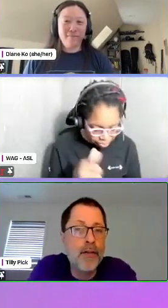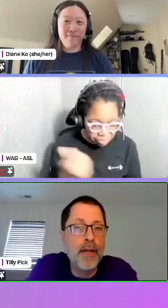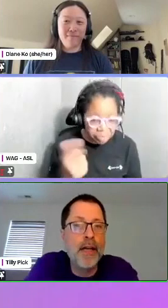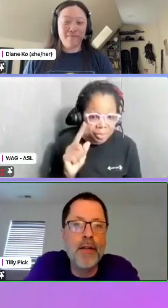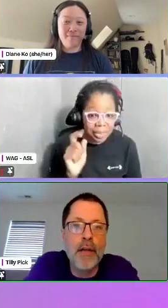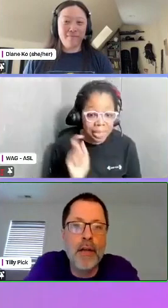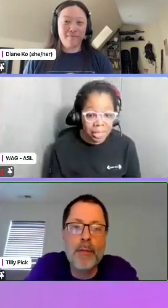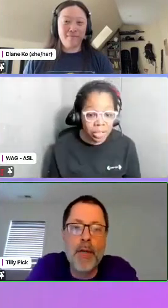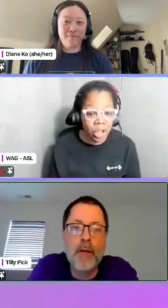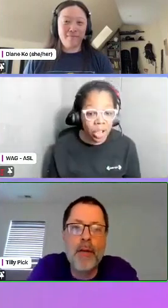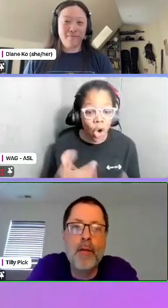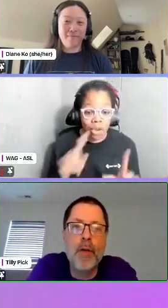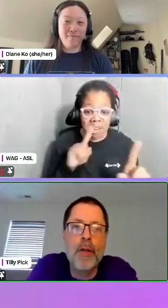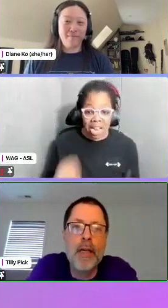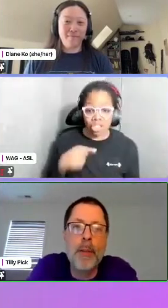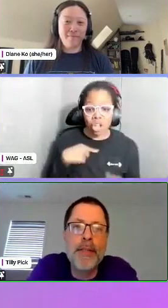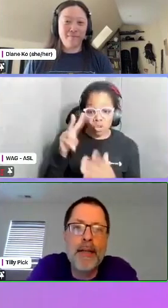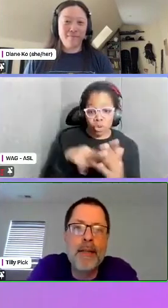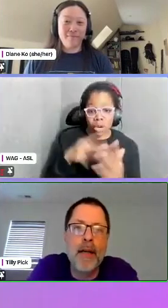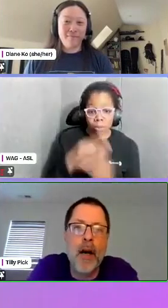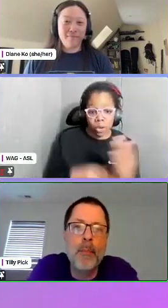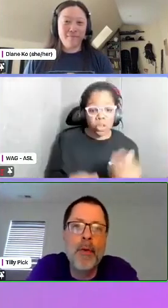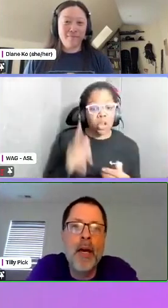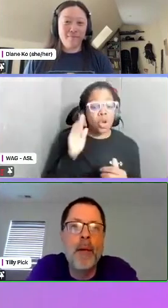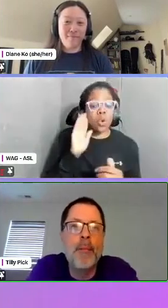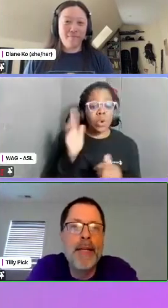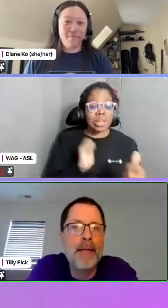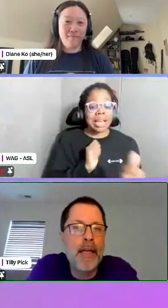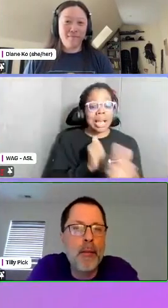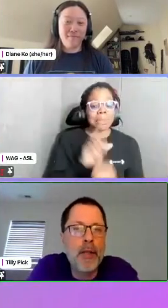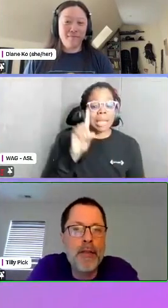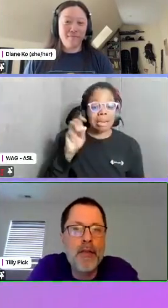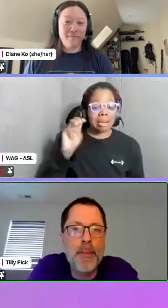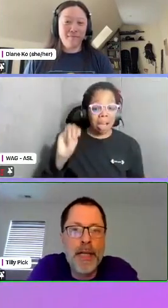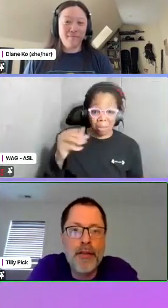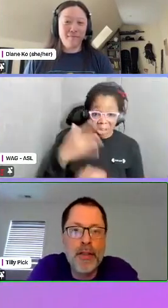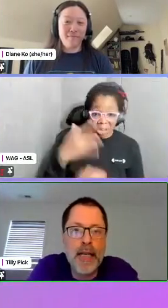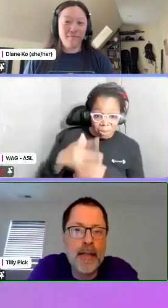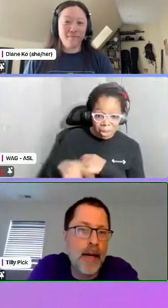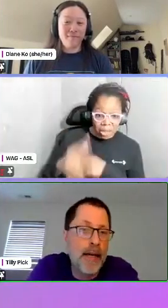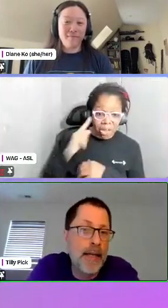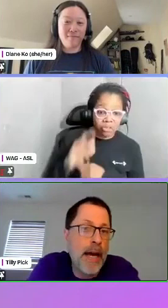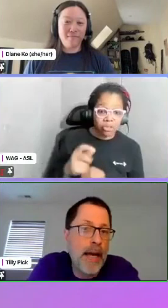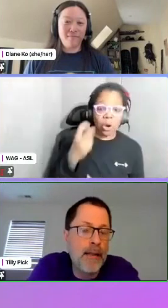are quite unaware of. [Diane Ko] Great question. I think